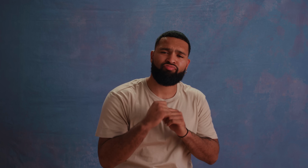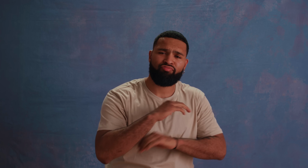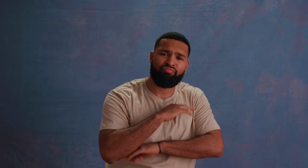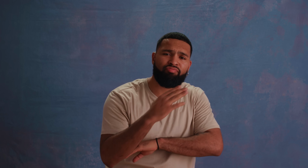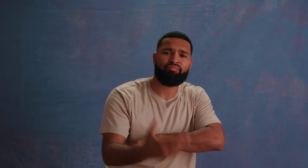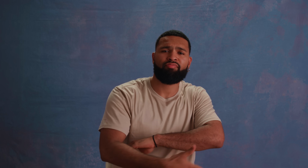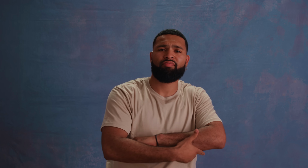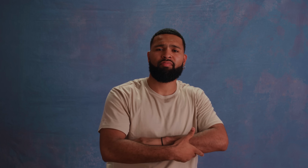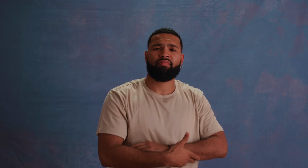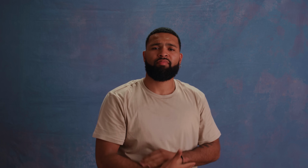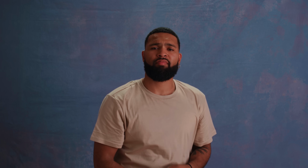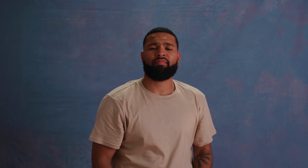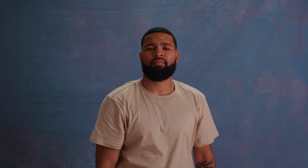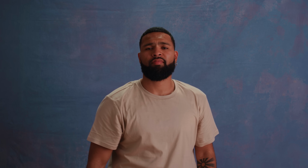you'd come over right?